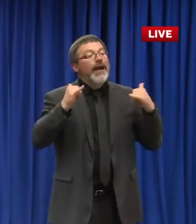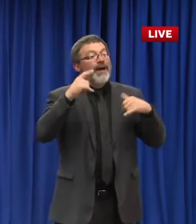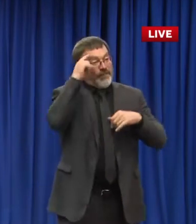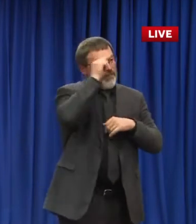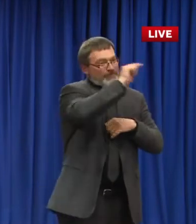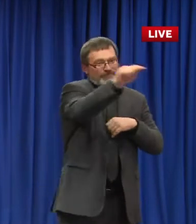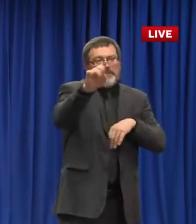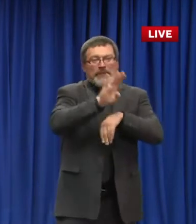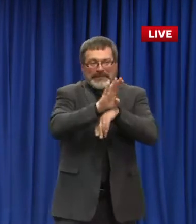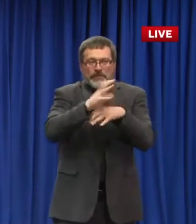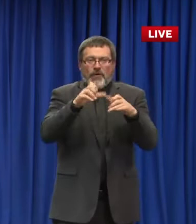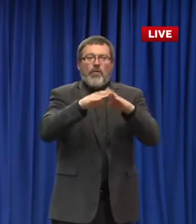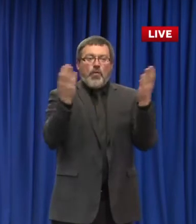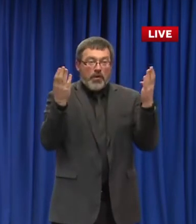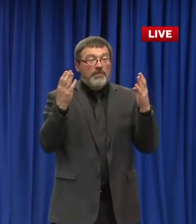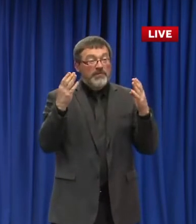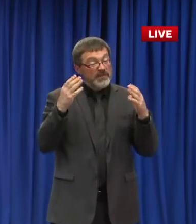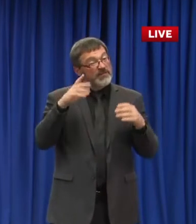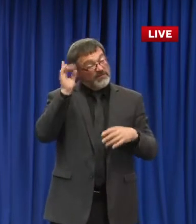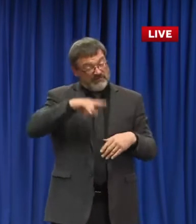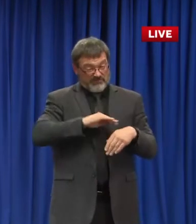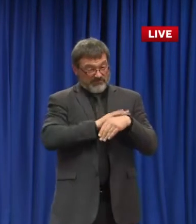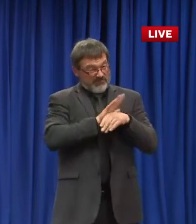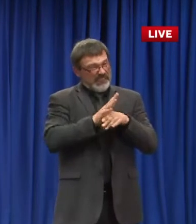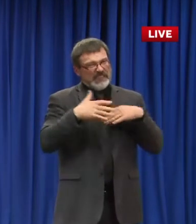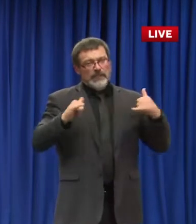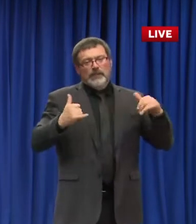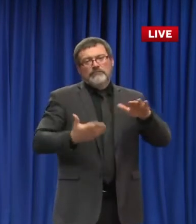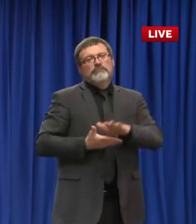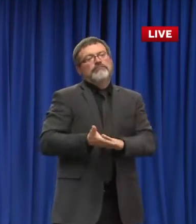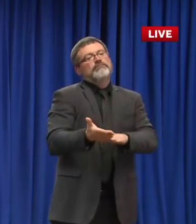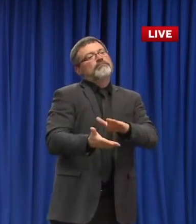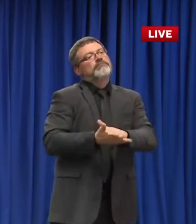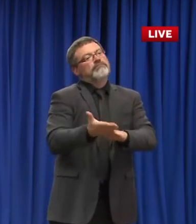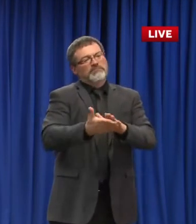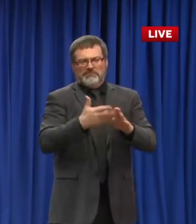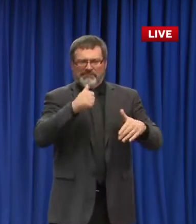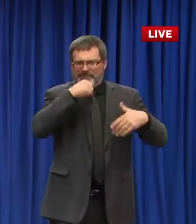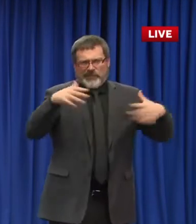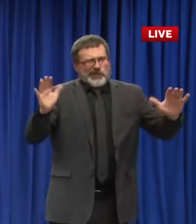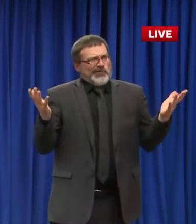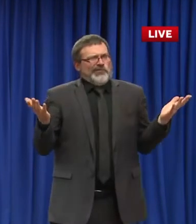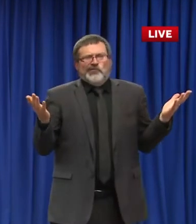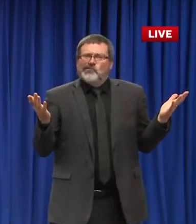OPPORTUNITIES, BUT ALSO REALIZING THAT YOU KNOW, WE DO HAVE STILL A LOT OF CASES OF COVID HERE IN NEW HAMPSHIRE.